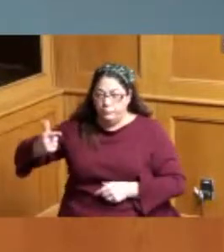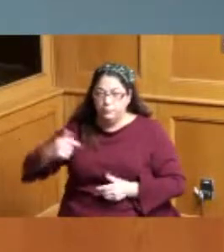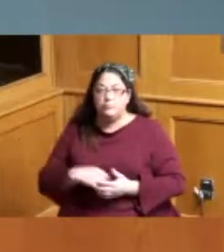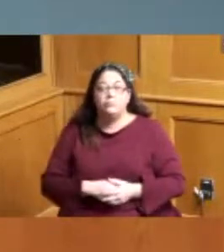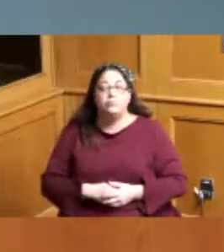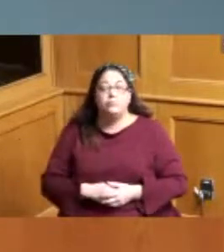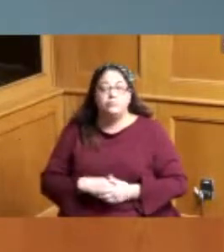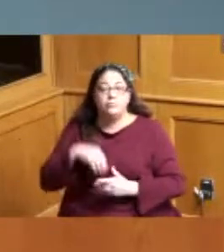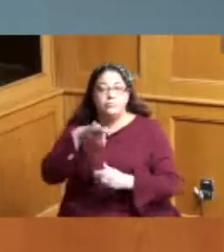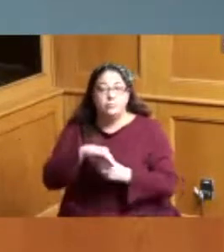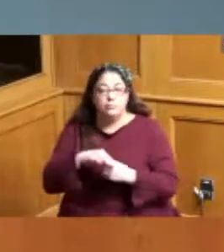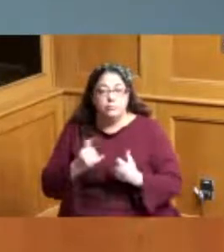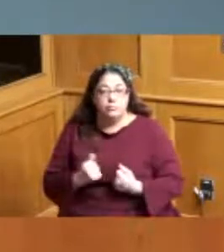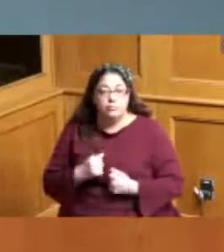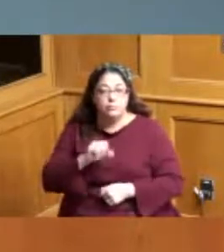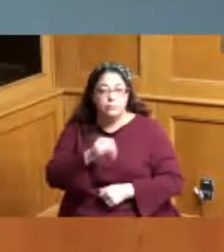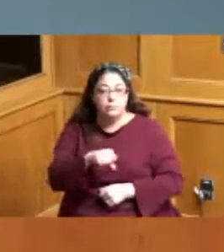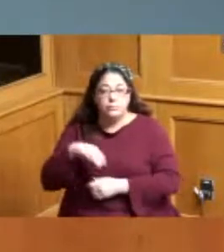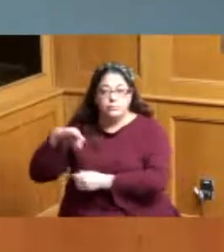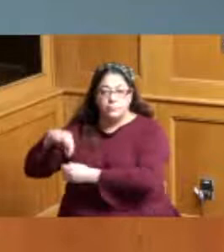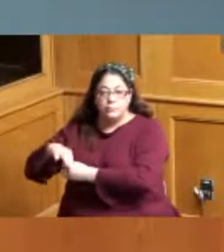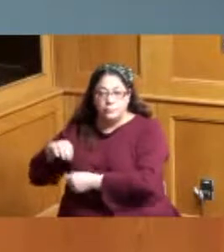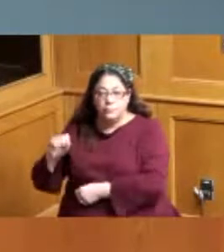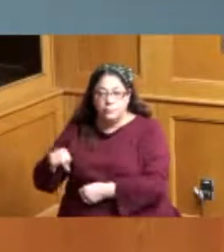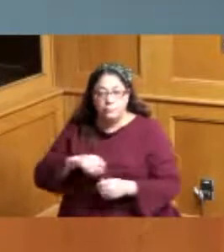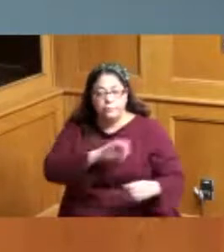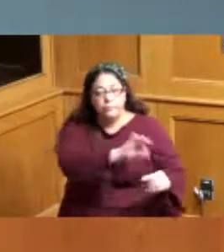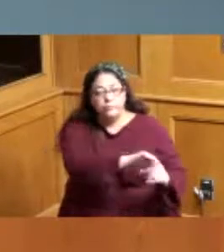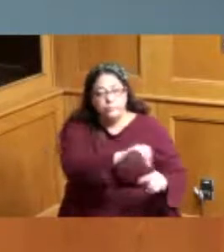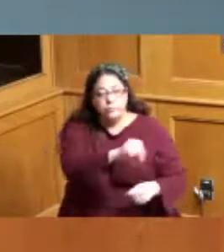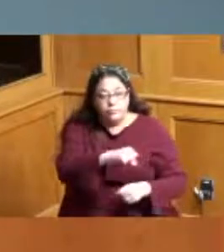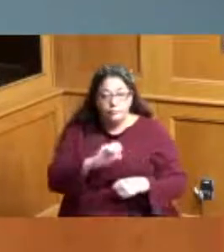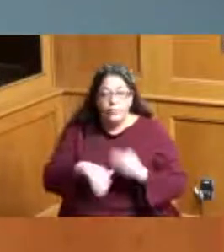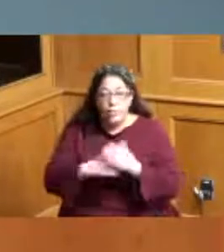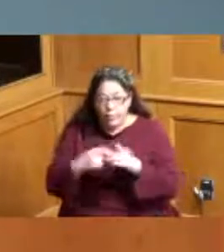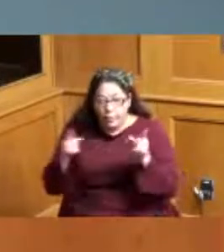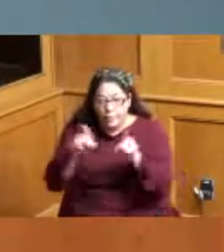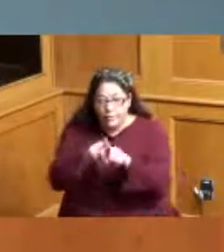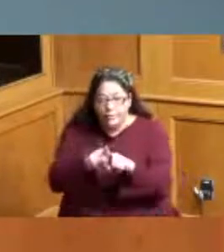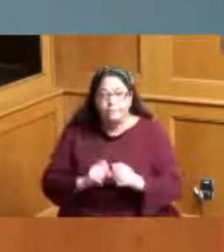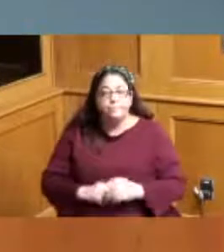Commissioner Summerow Dumas yes Commissioner Reece yes Commissioner Driehaus yes thank you